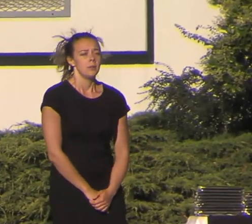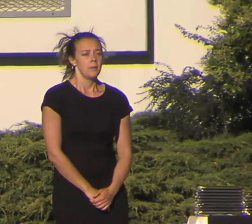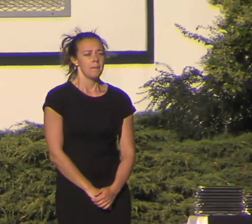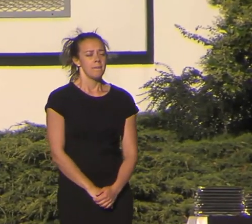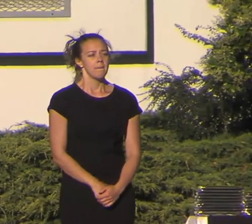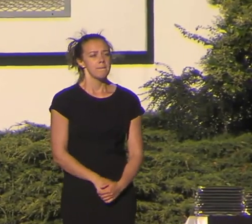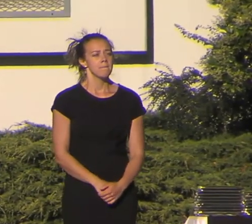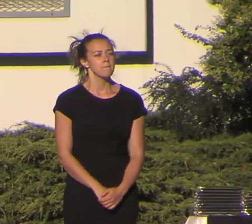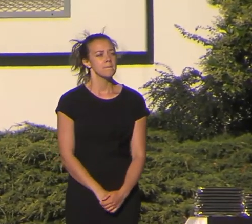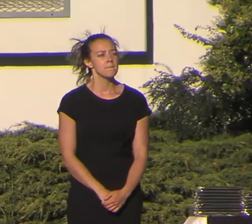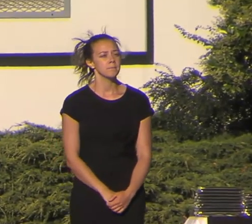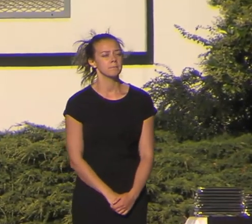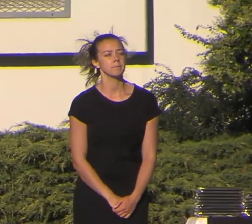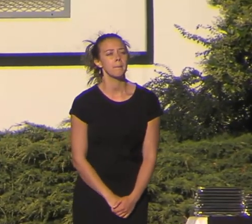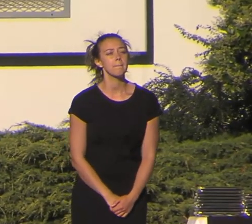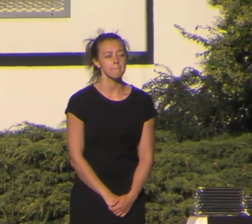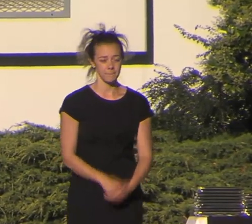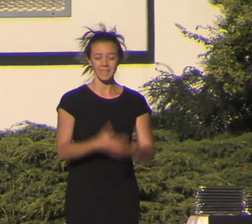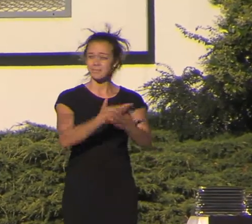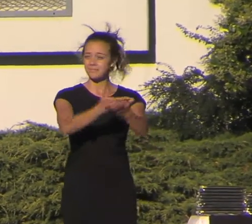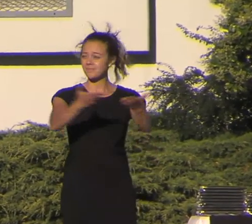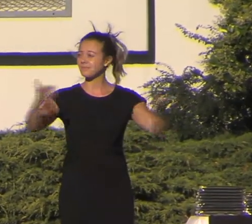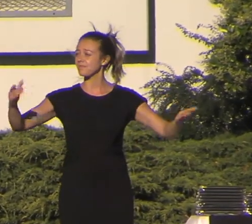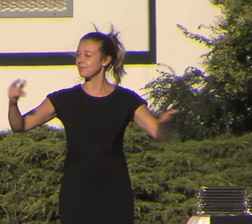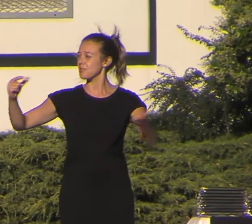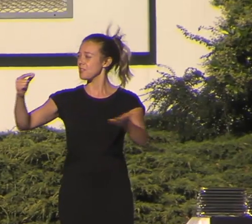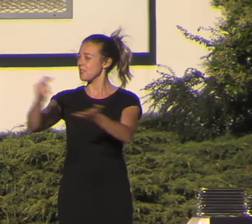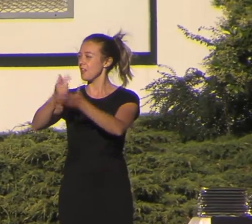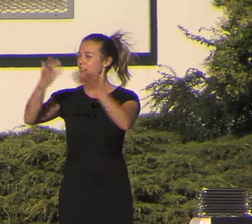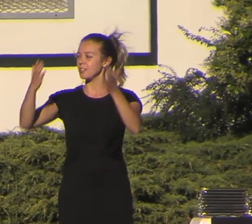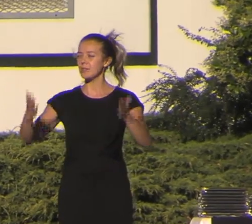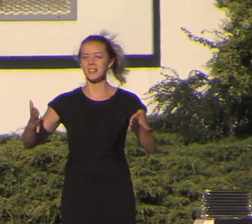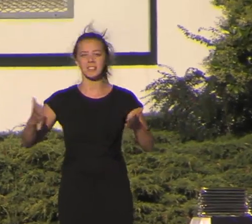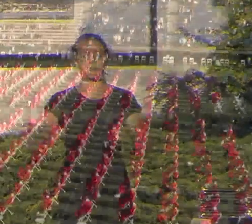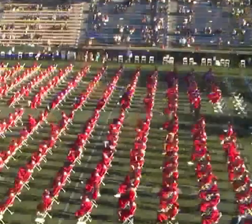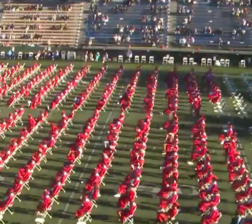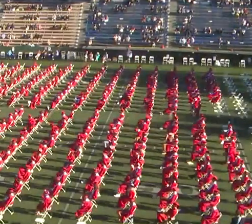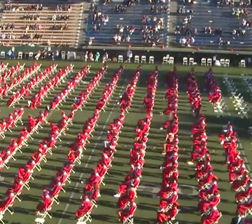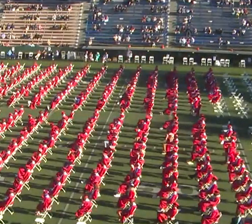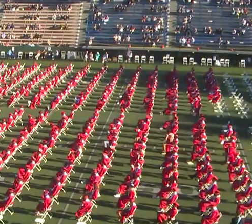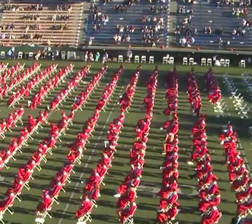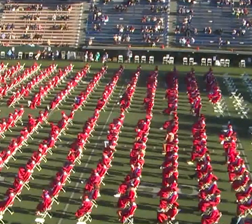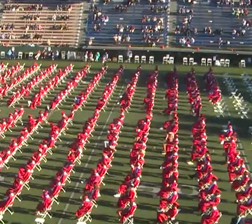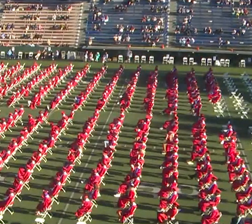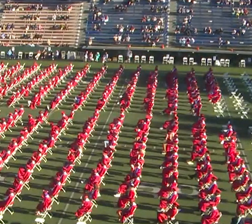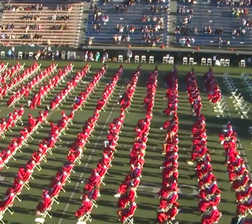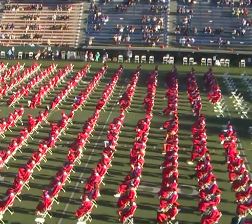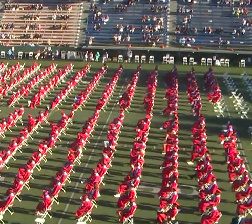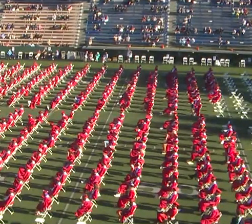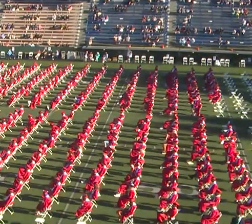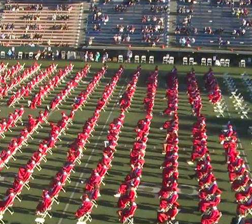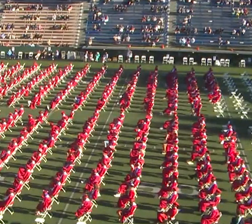Graduates our staff is waiting to celebrate your graduation as you exit the stadium.